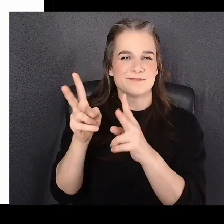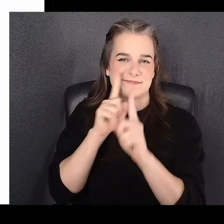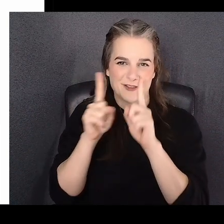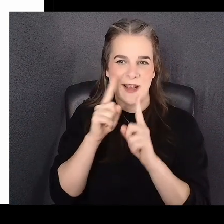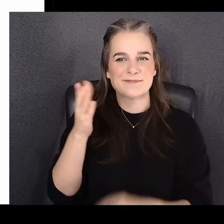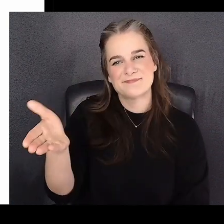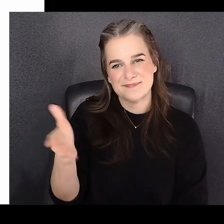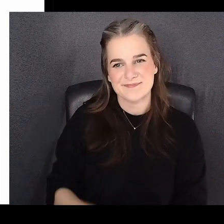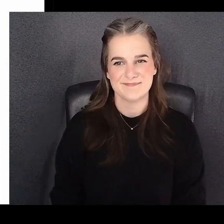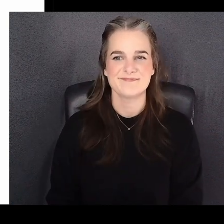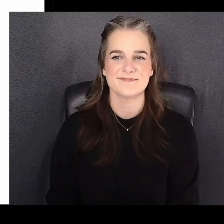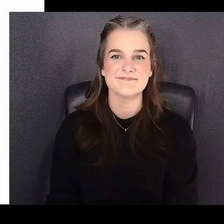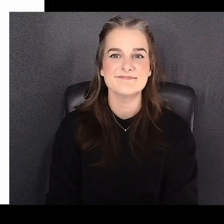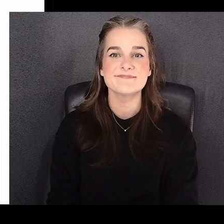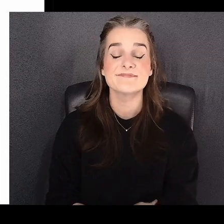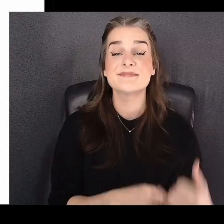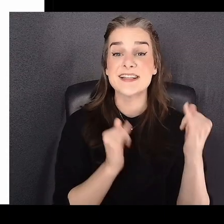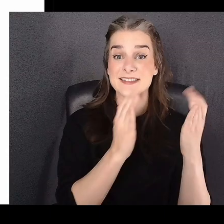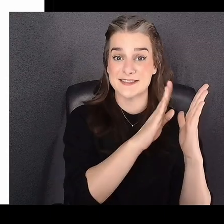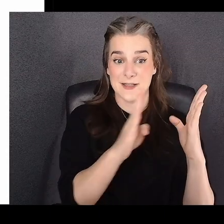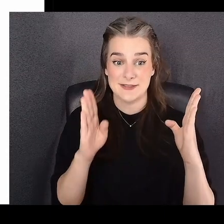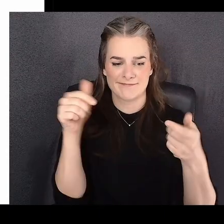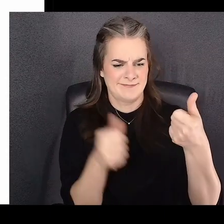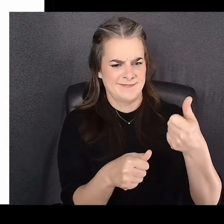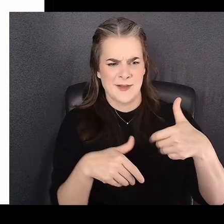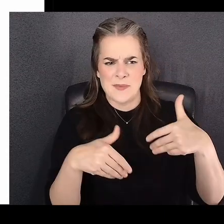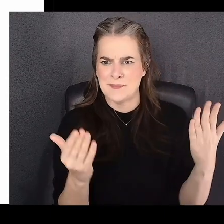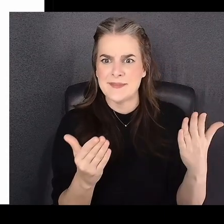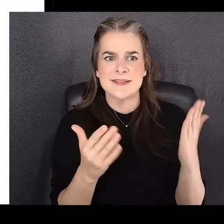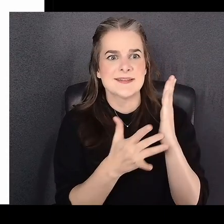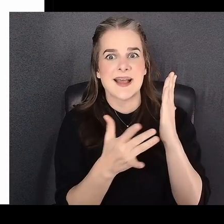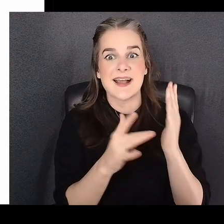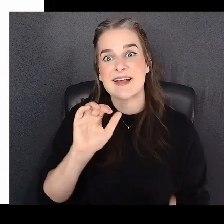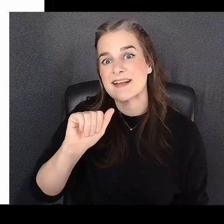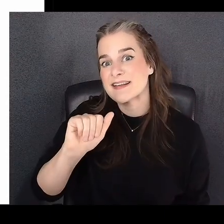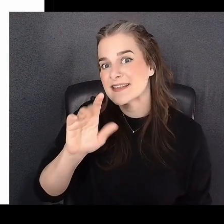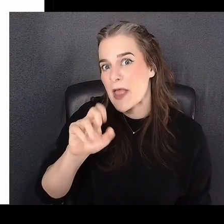This series is part of the Tech Accelerator project.